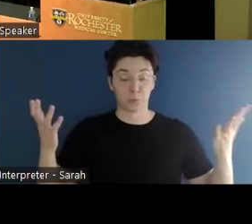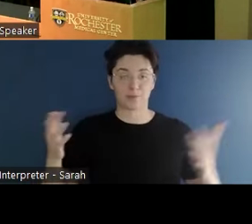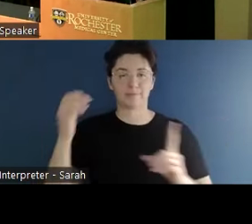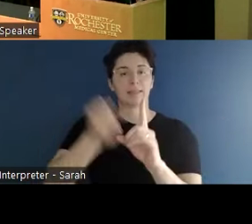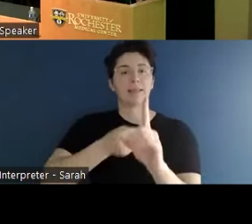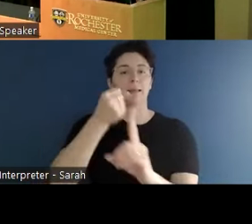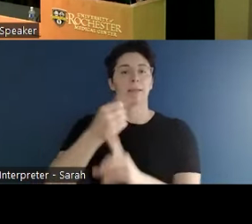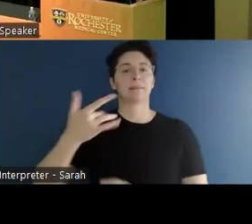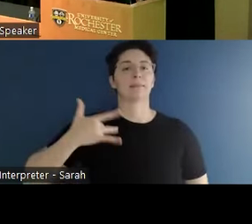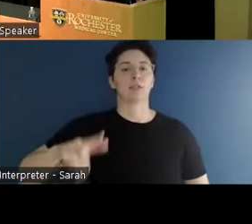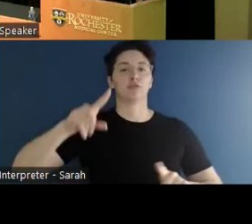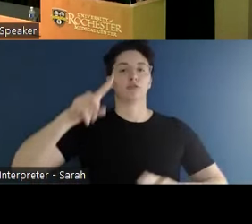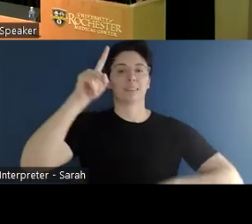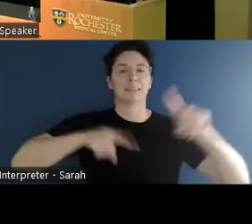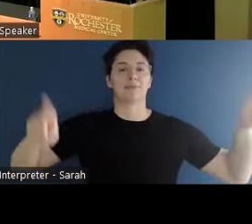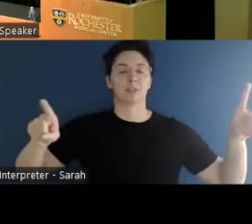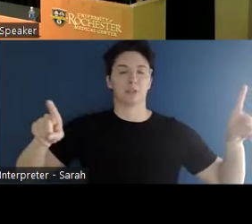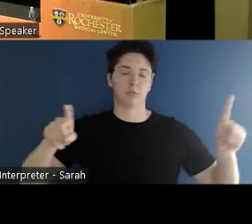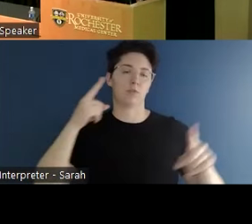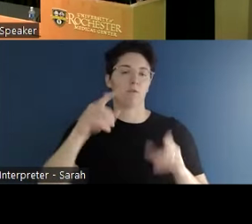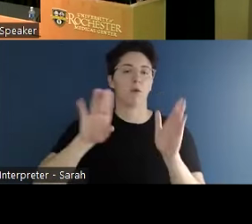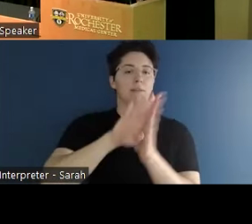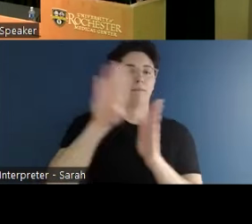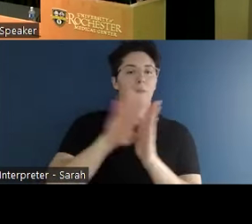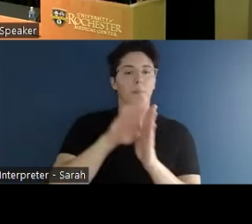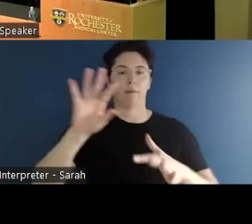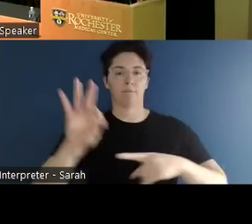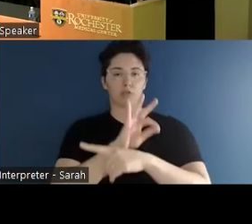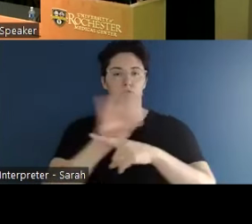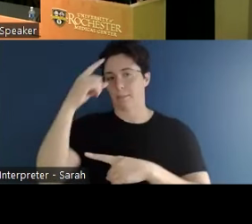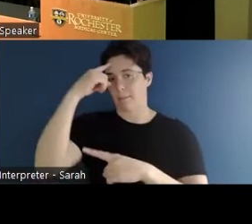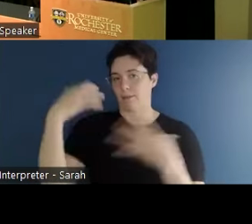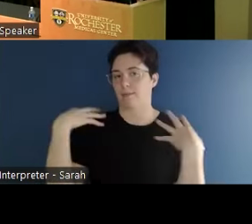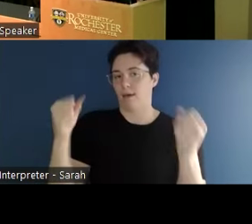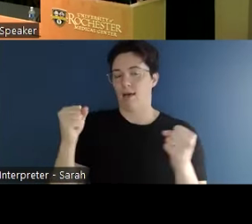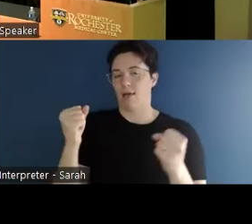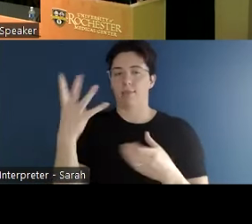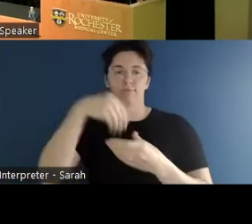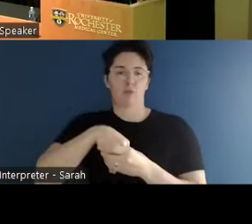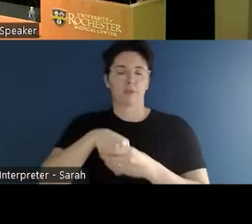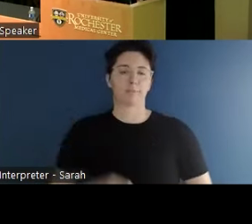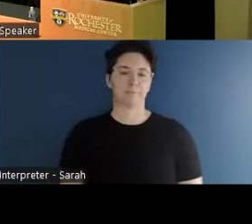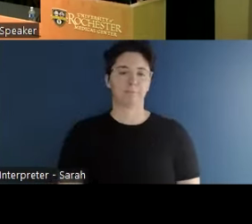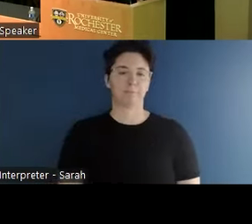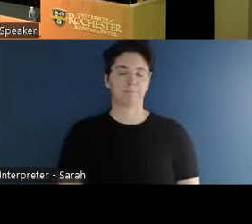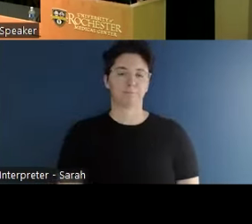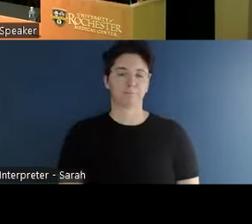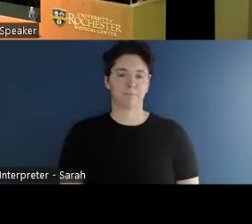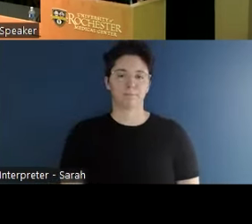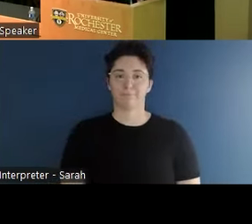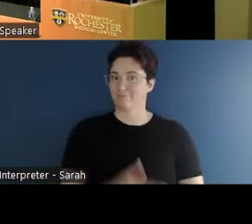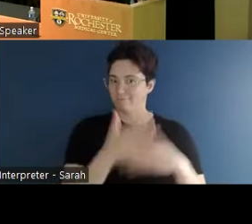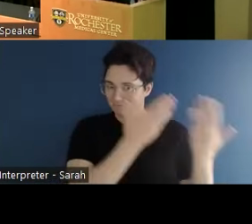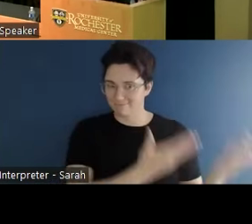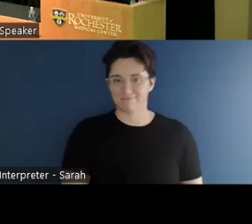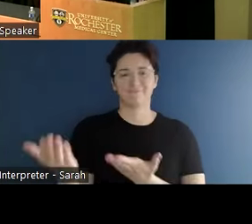on development functioning and mental health and autism and uh without any further delay Dr